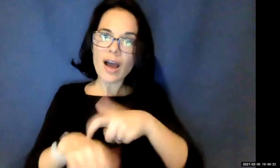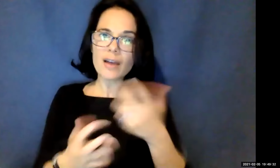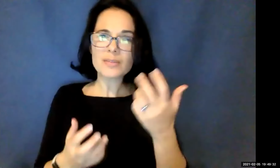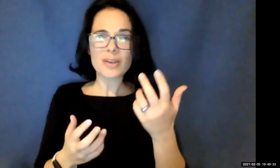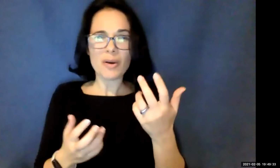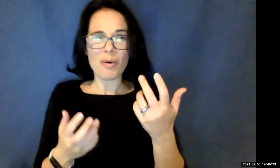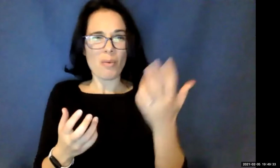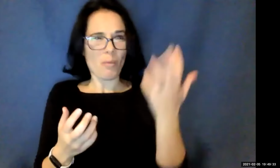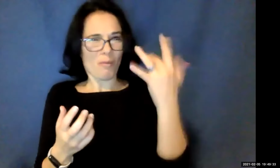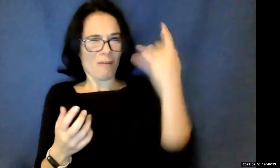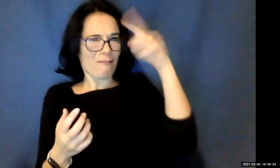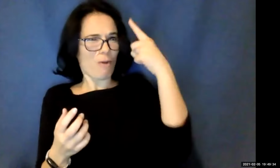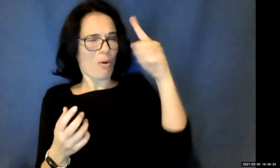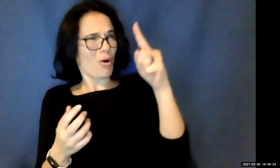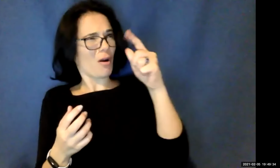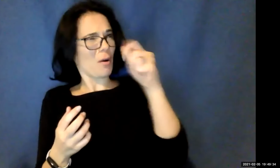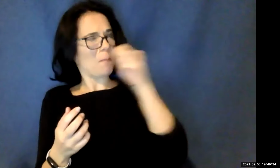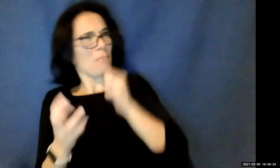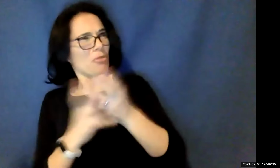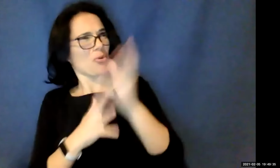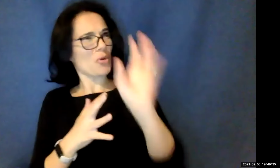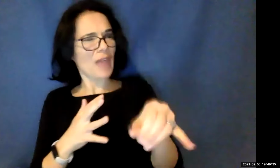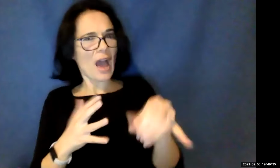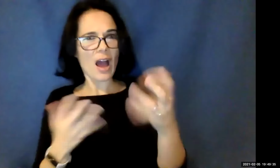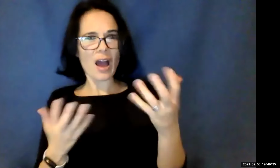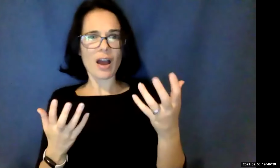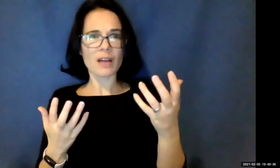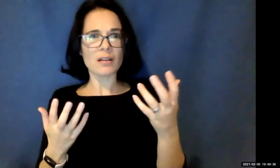the vaccine, instead of rolling the dice to see if you just get COVID?